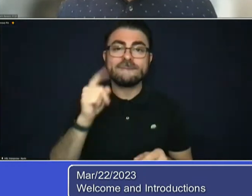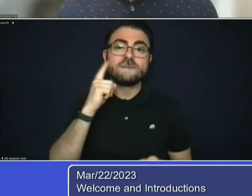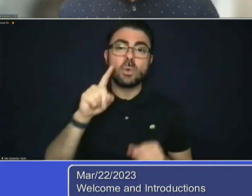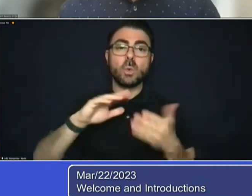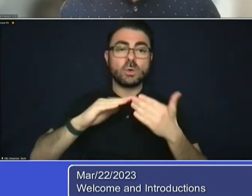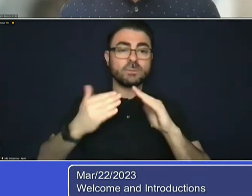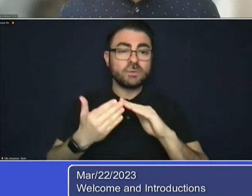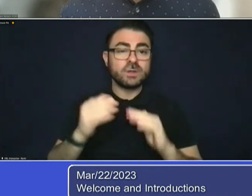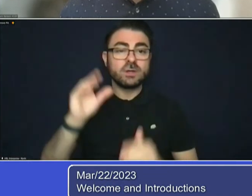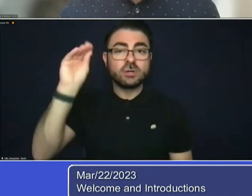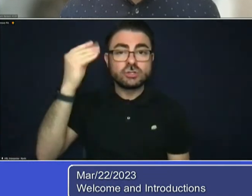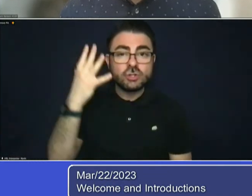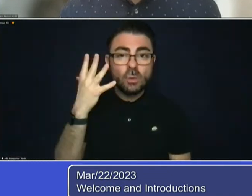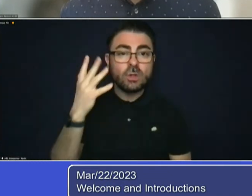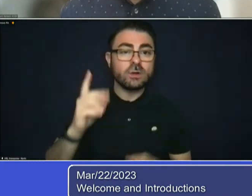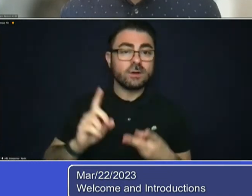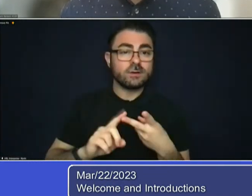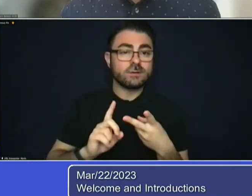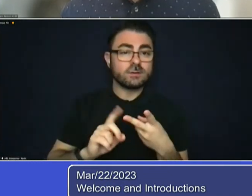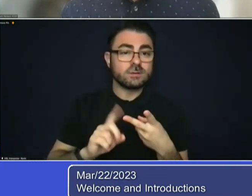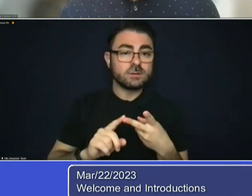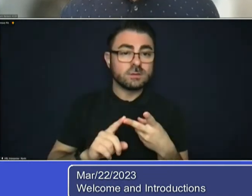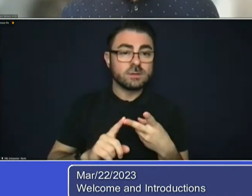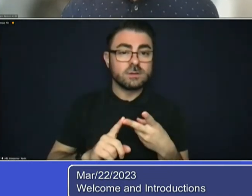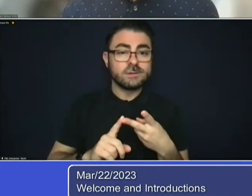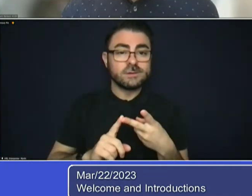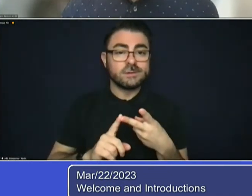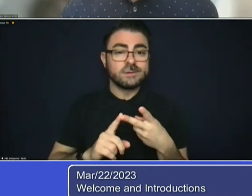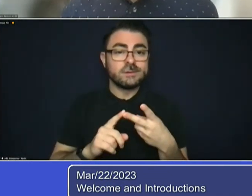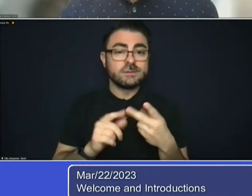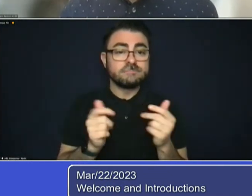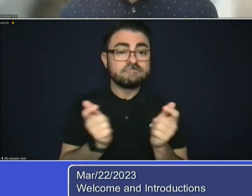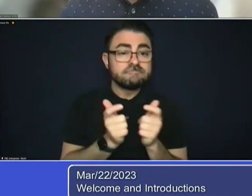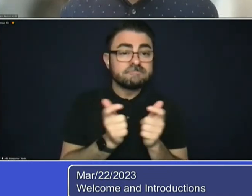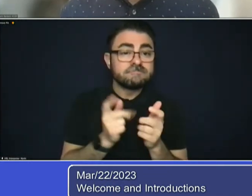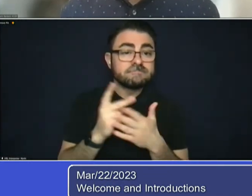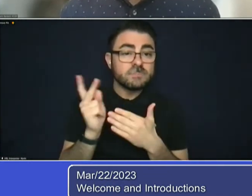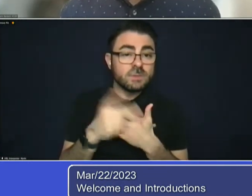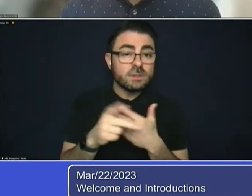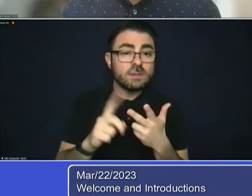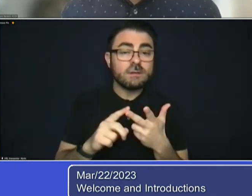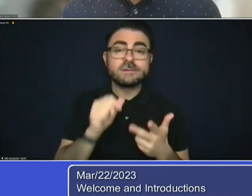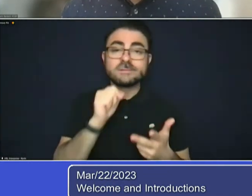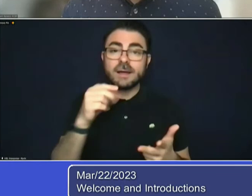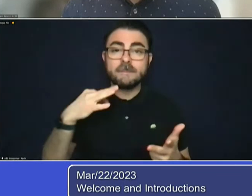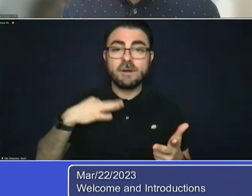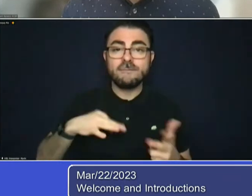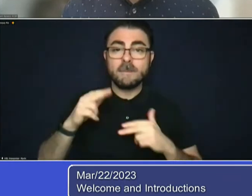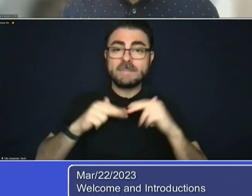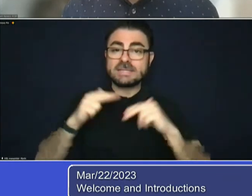92 MILLION IS SET ASIDE FOR